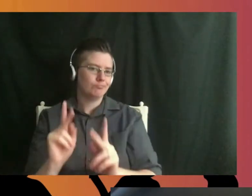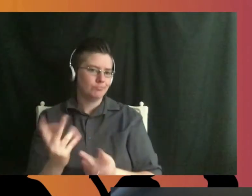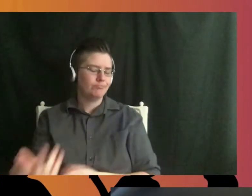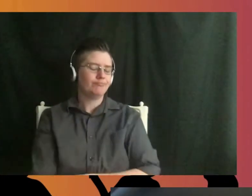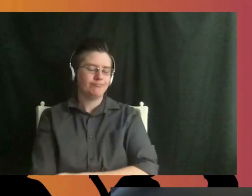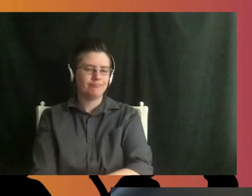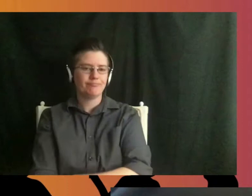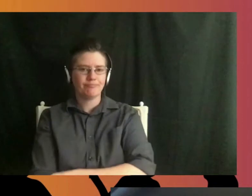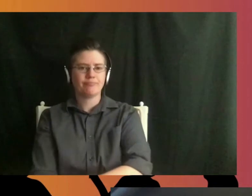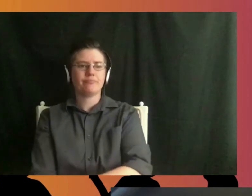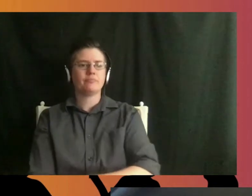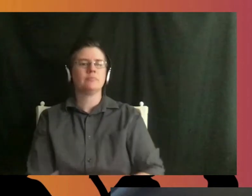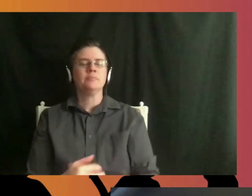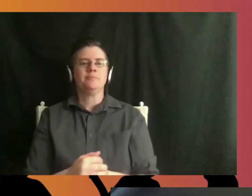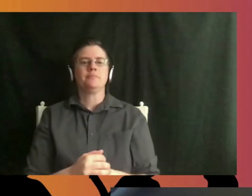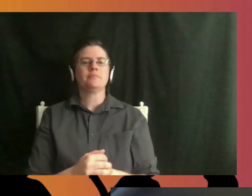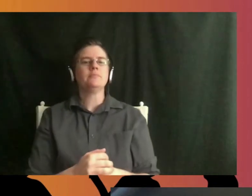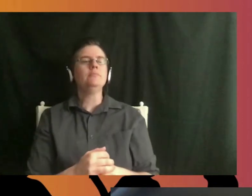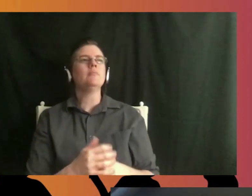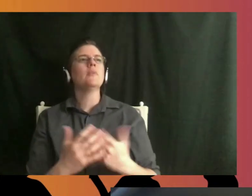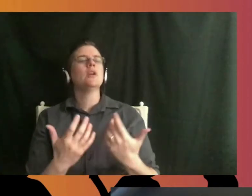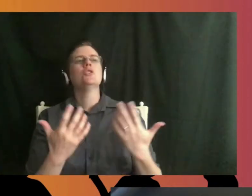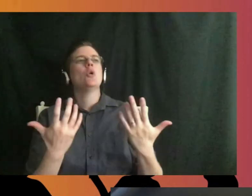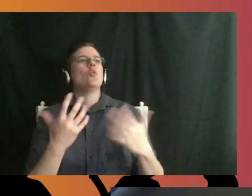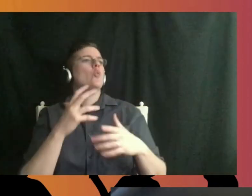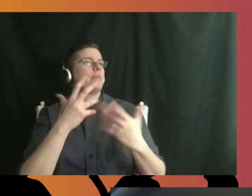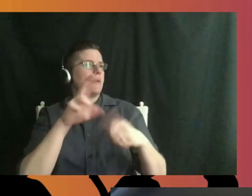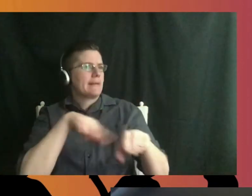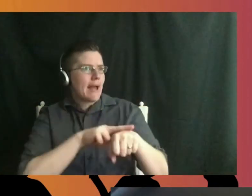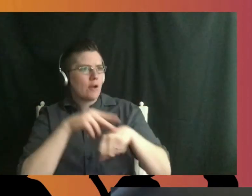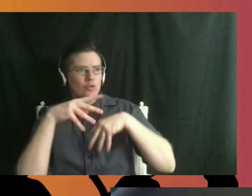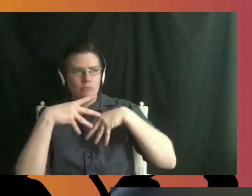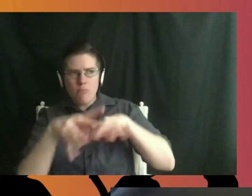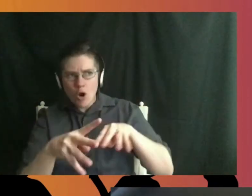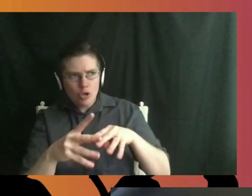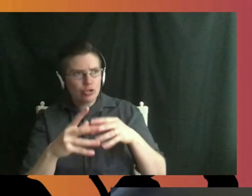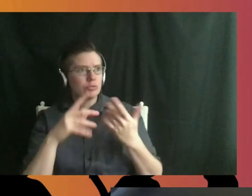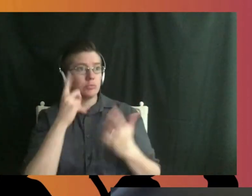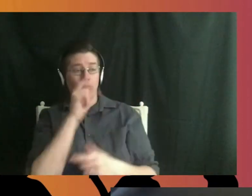so what is the national march gonna look like is it are you expecting thousands of